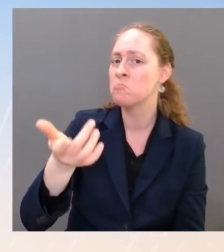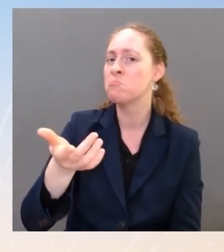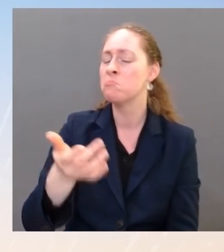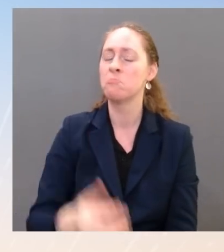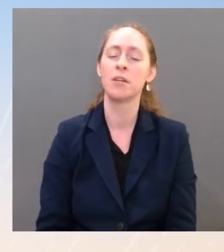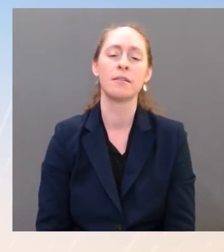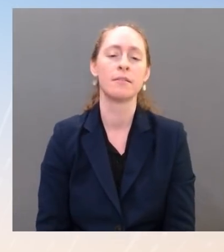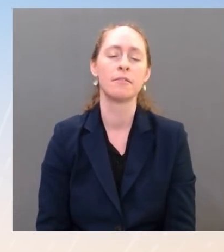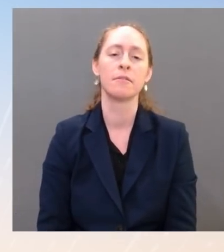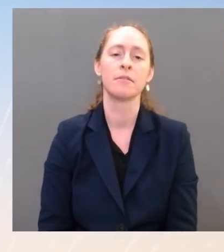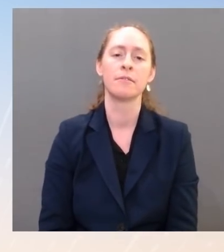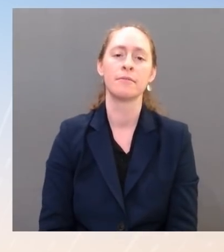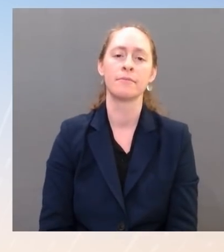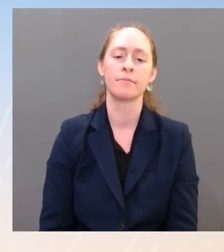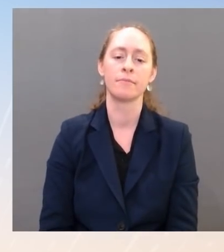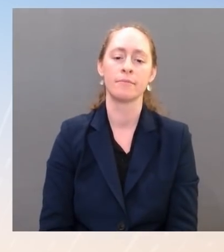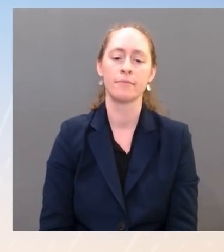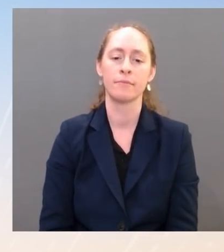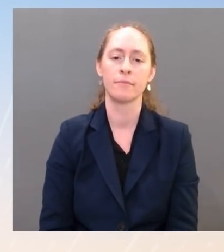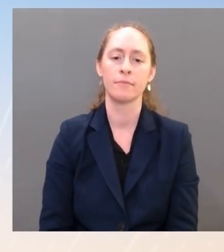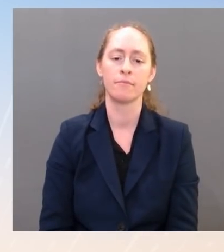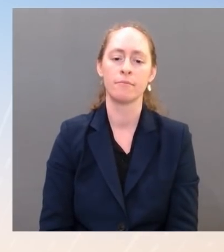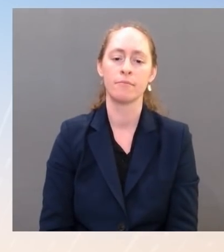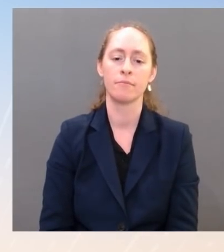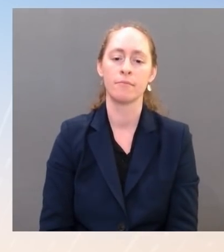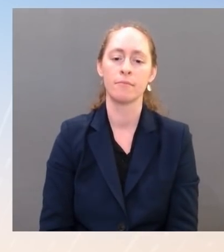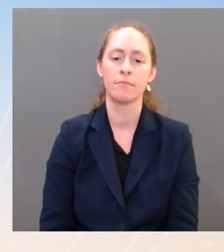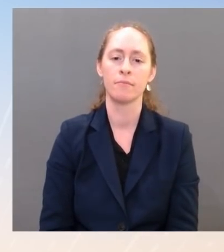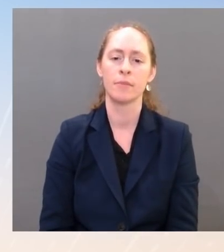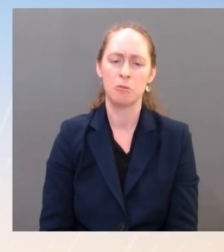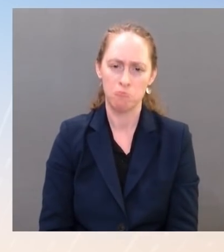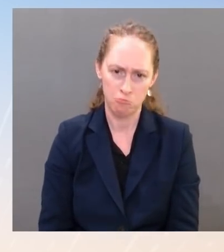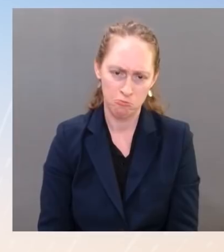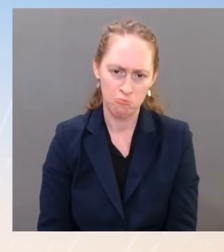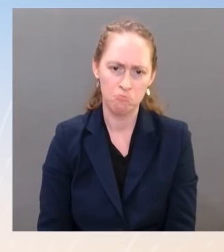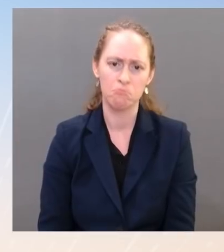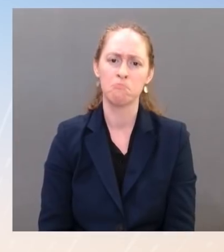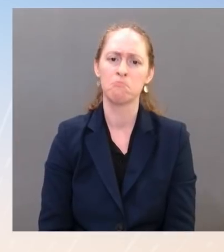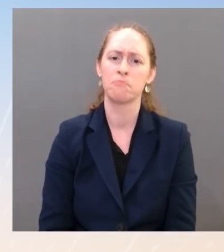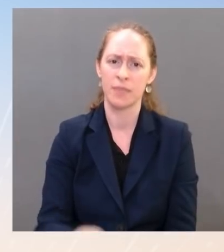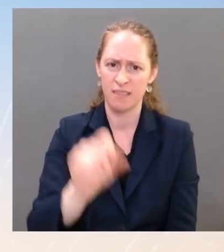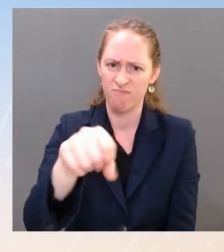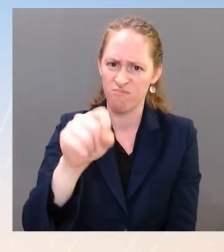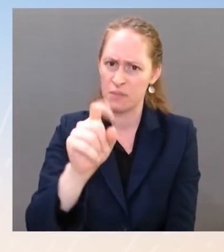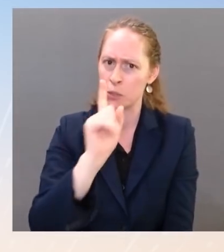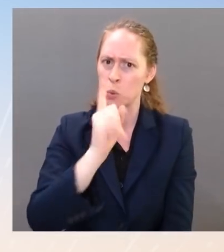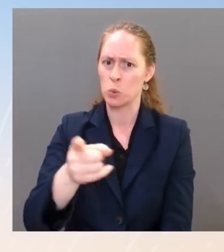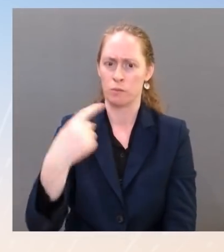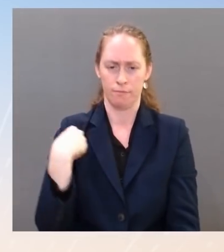Just speaking with a governor today about this, trying to get a sense of what they're seeing on the ground, especially as they're starting to look for the bids